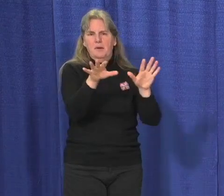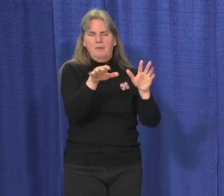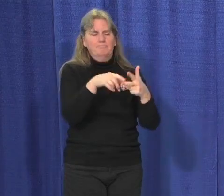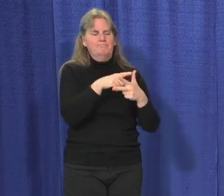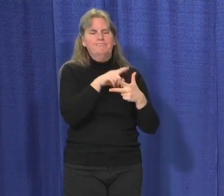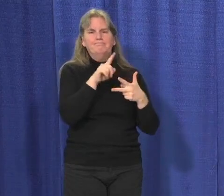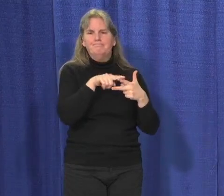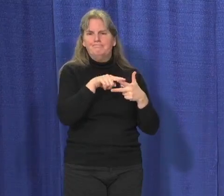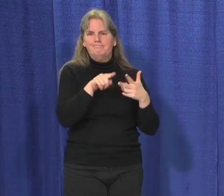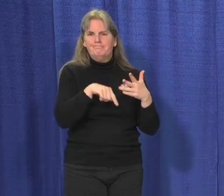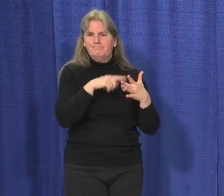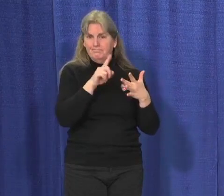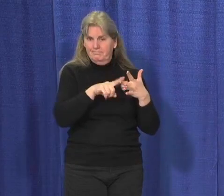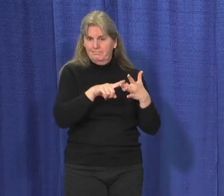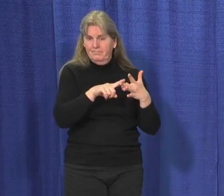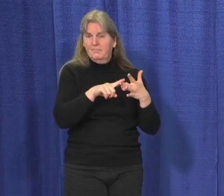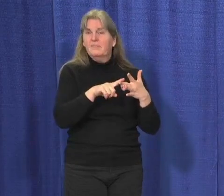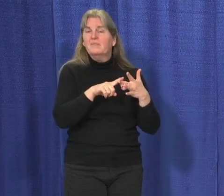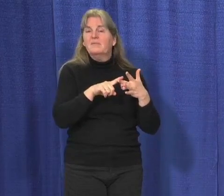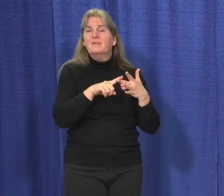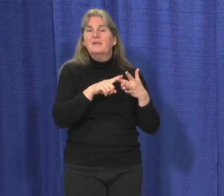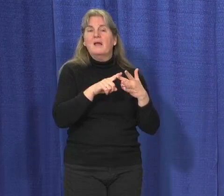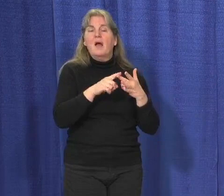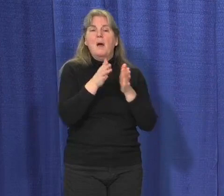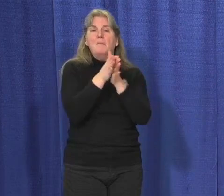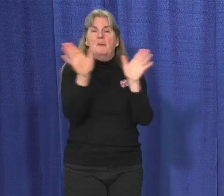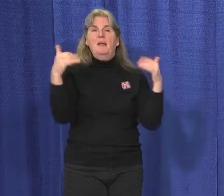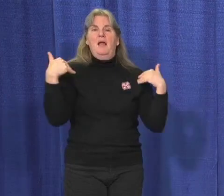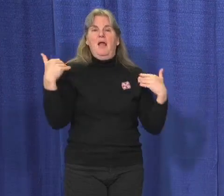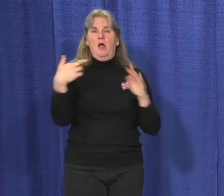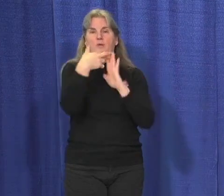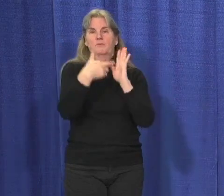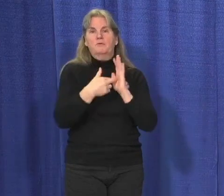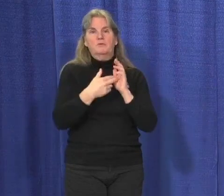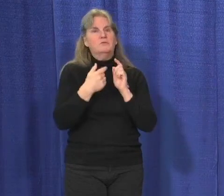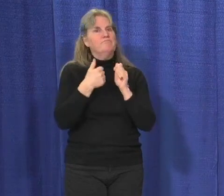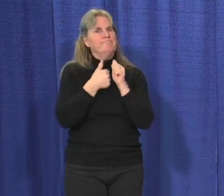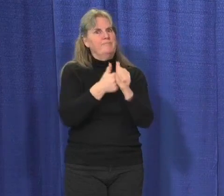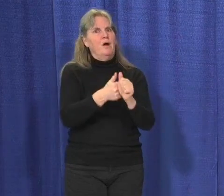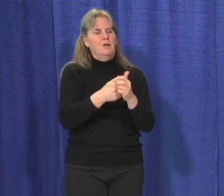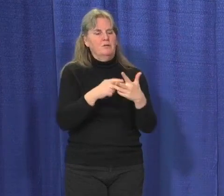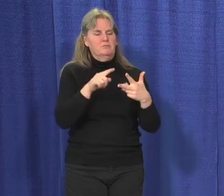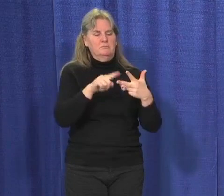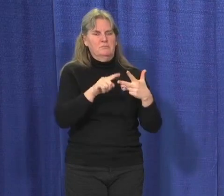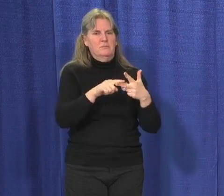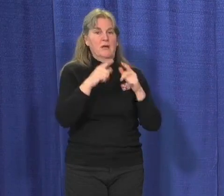virus. We know the effectiveness of public health measures and we